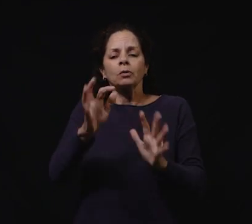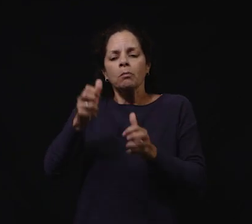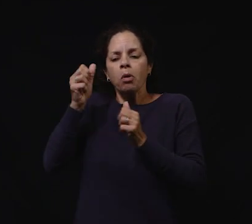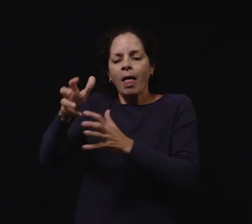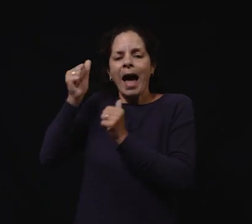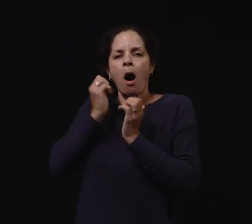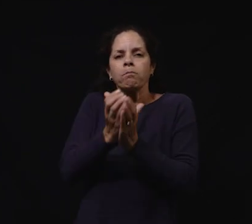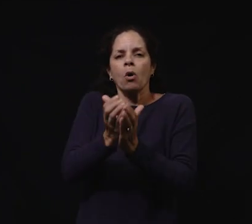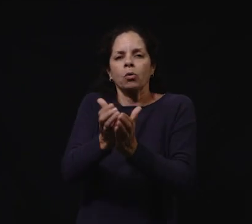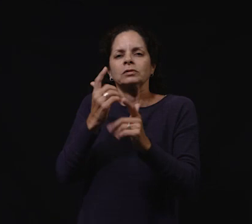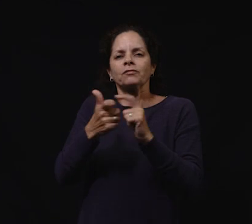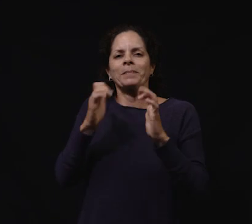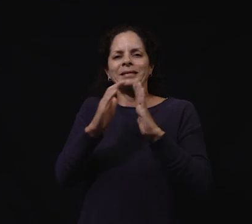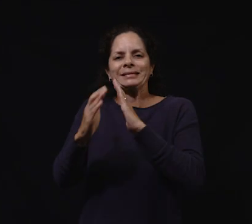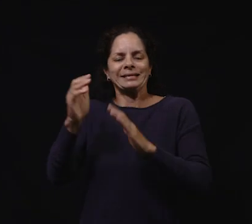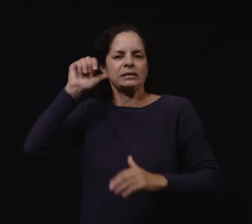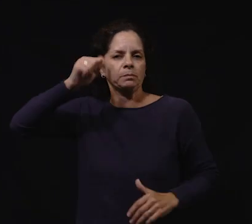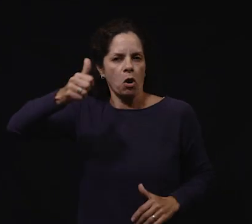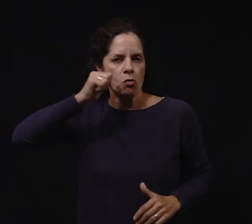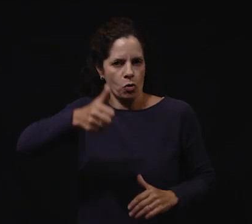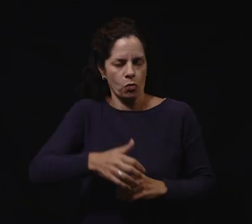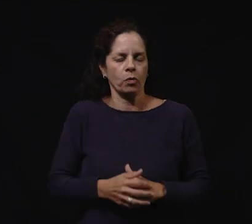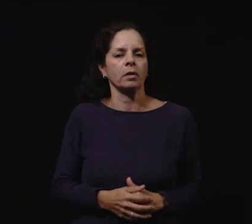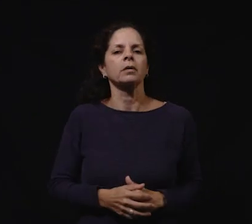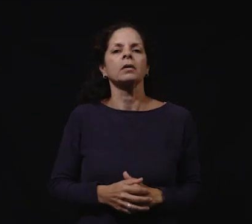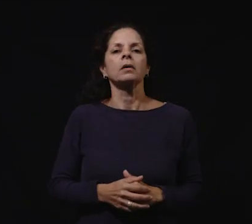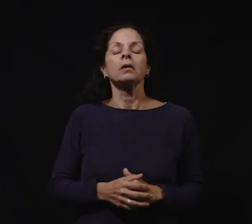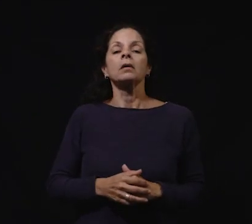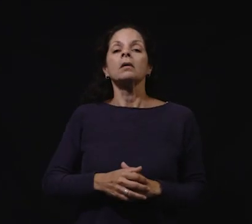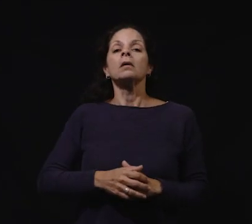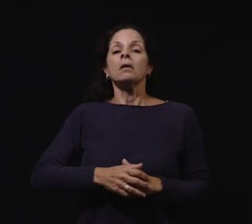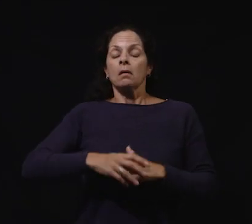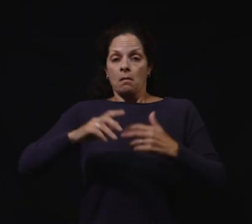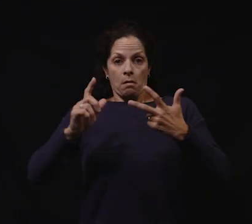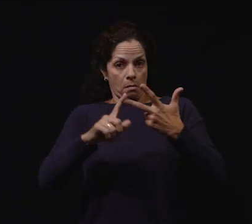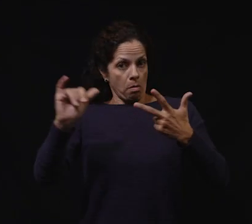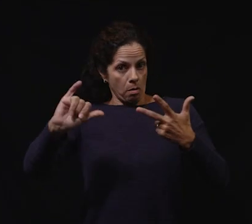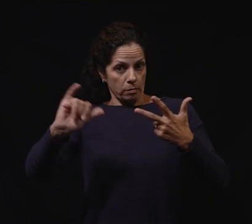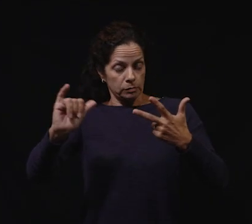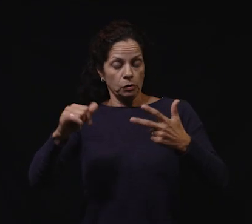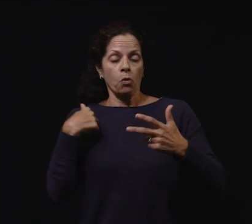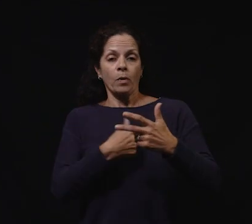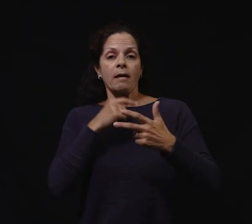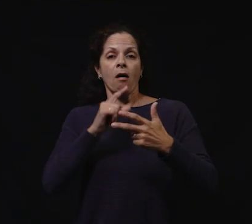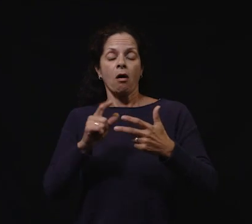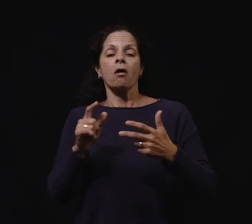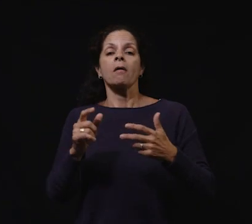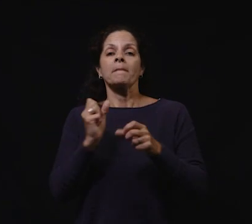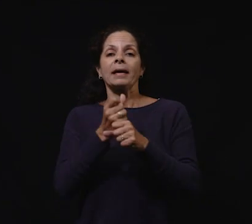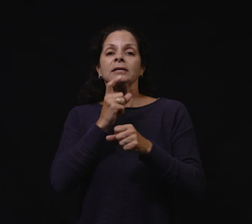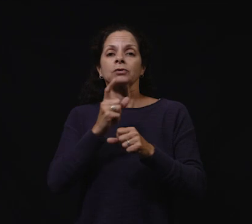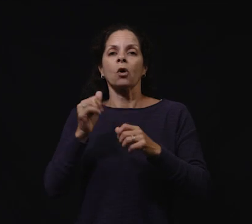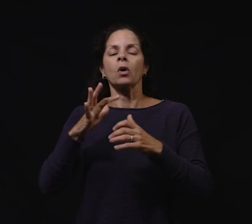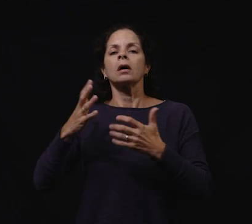Probably tomorrow Okay, we're also engaging our debris removal contractor